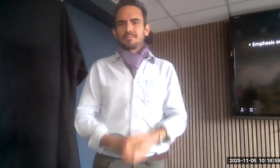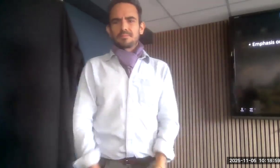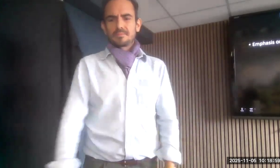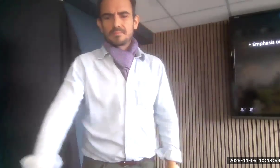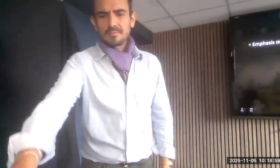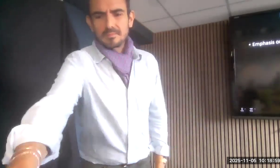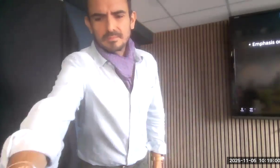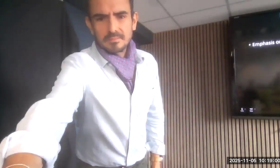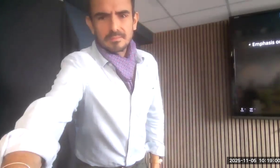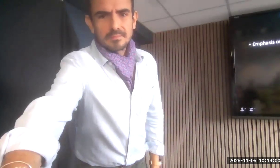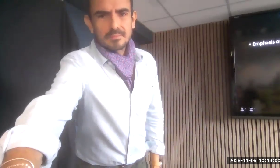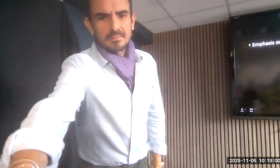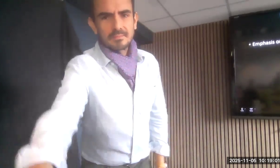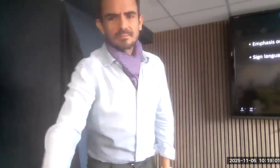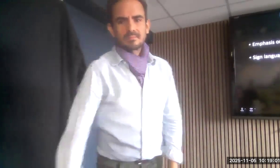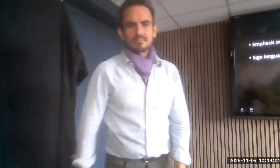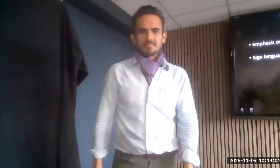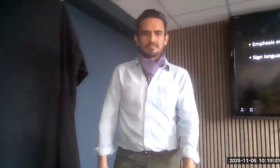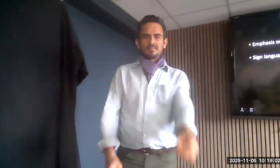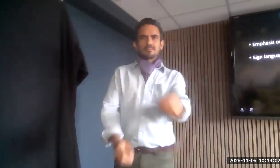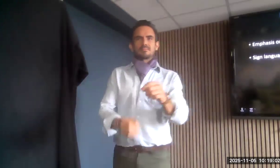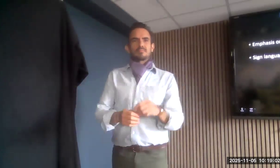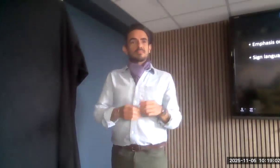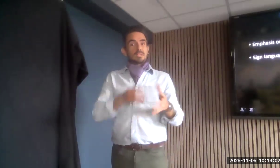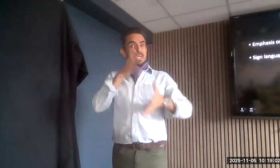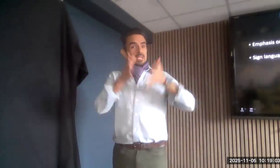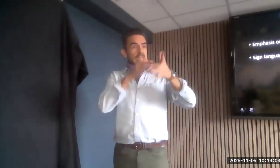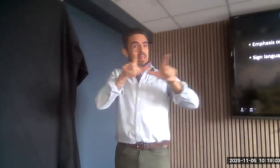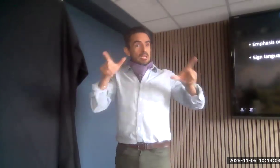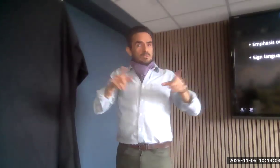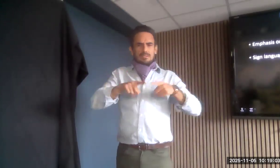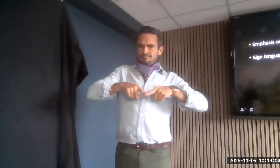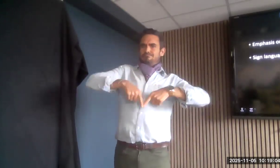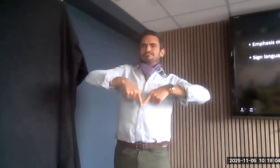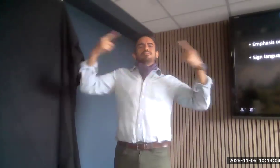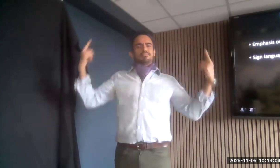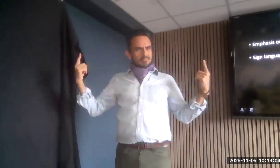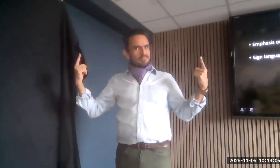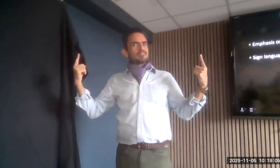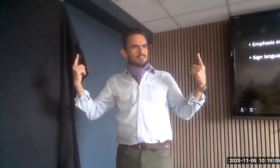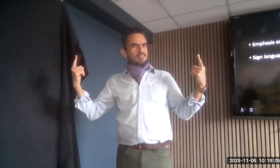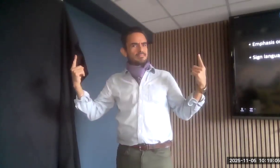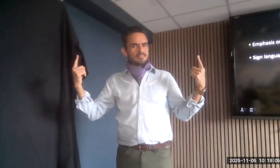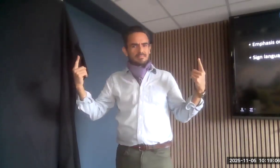But how can we do this for sign languages?